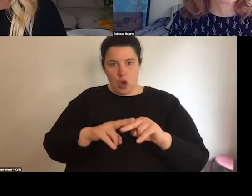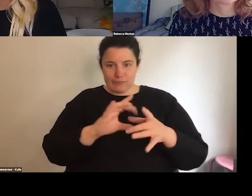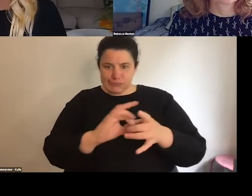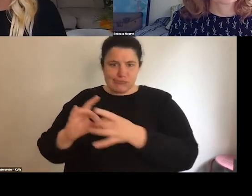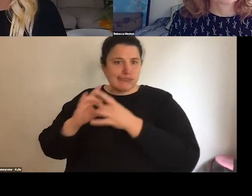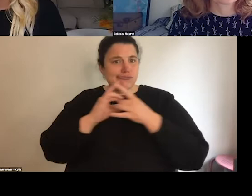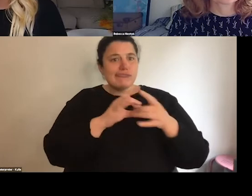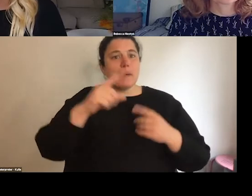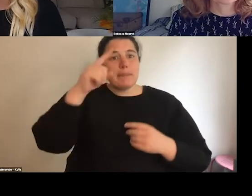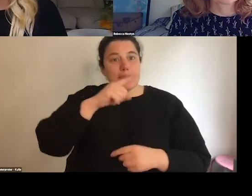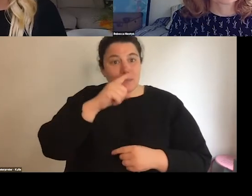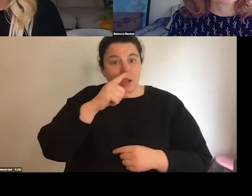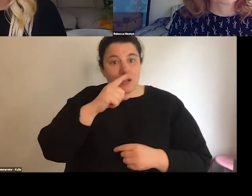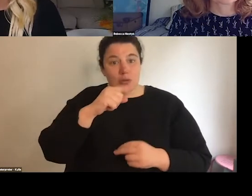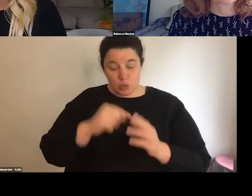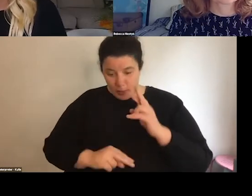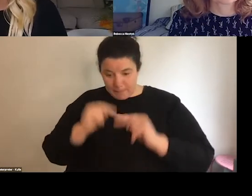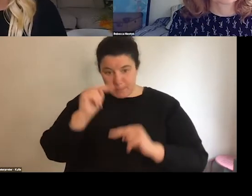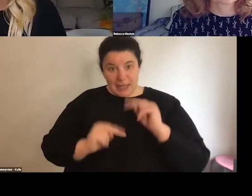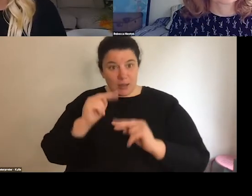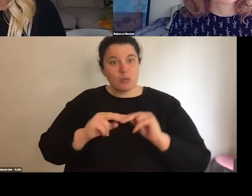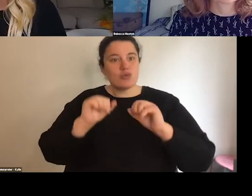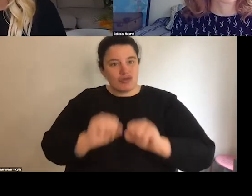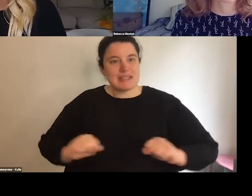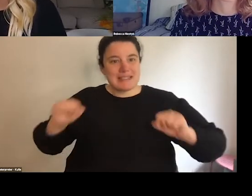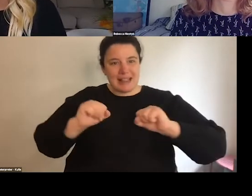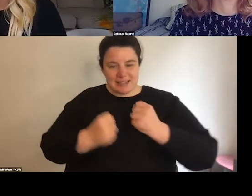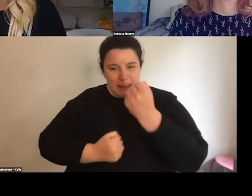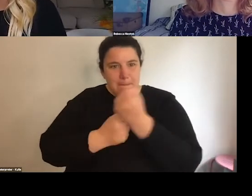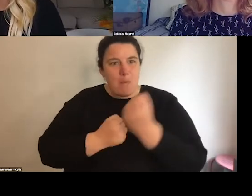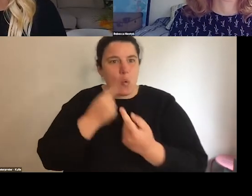to build their resilience together and to have a collective, unified voice,